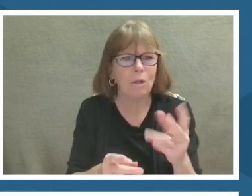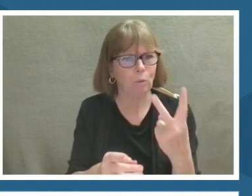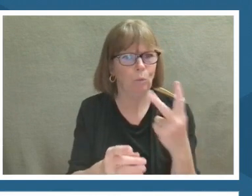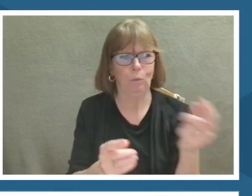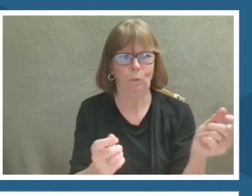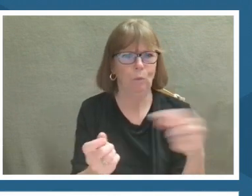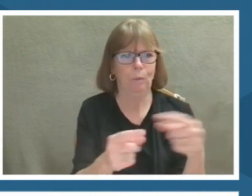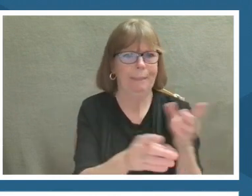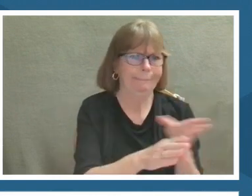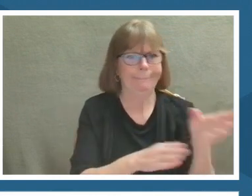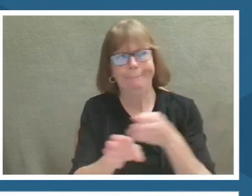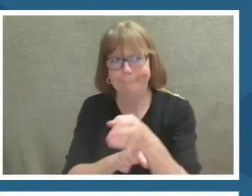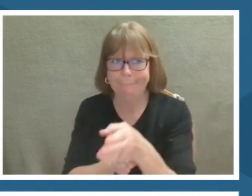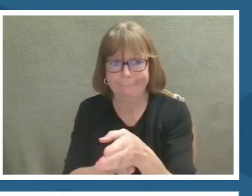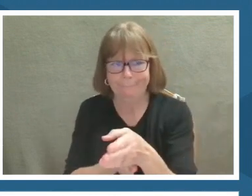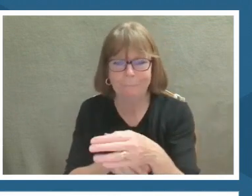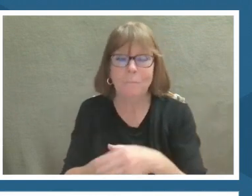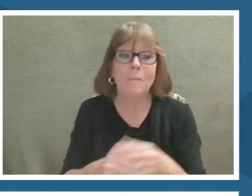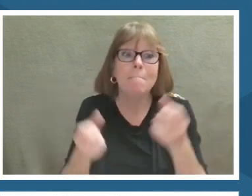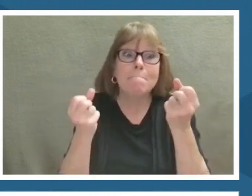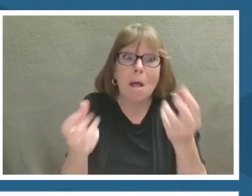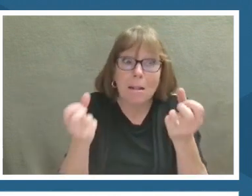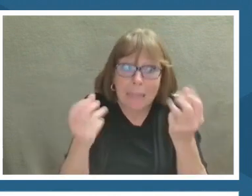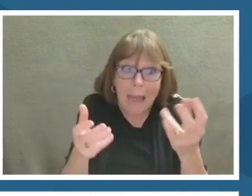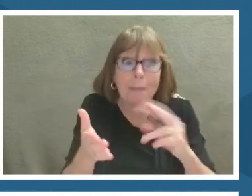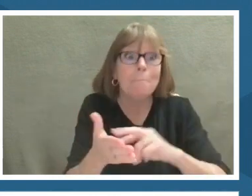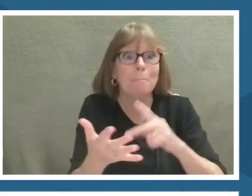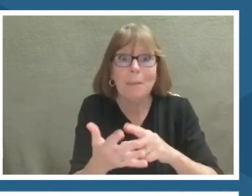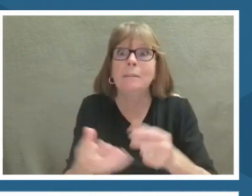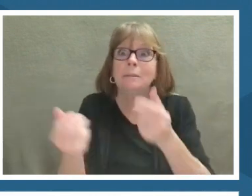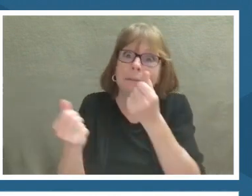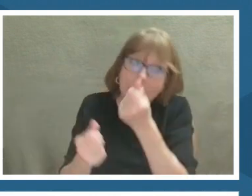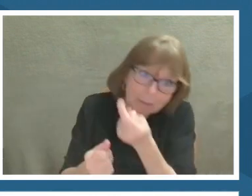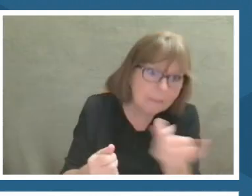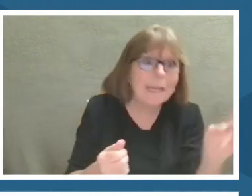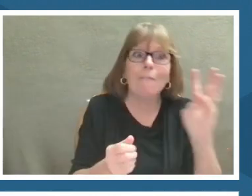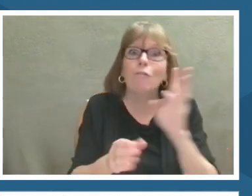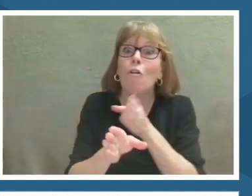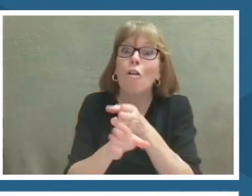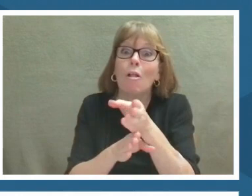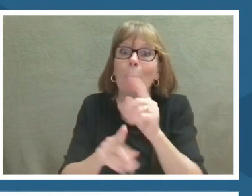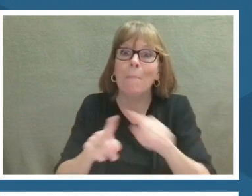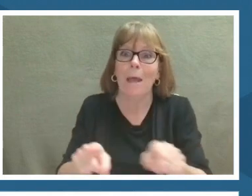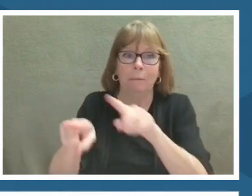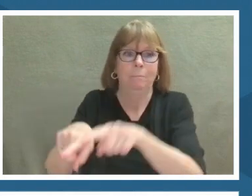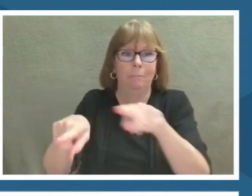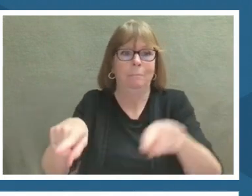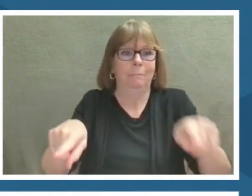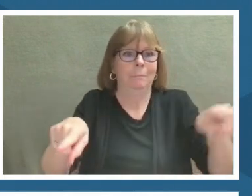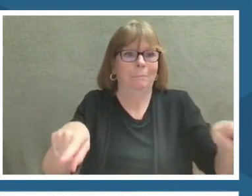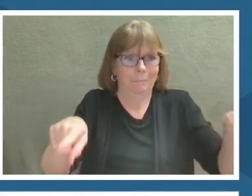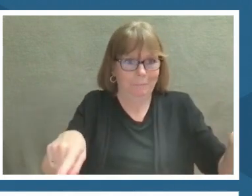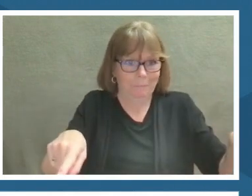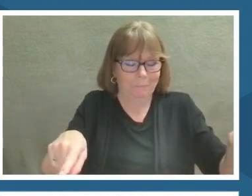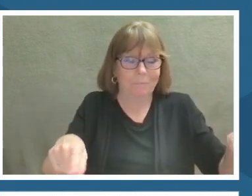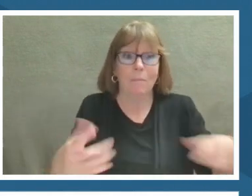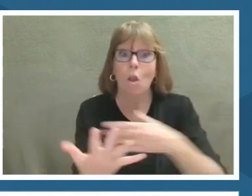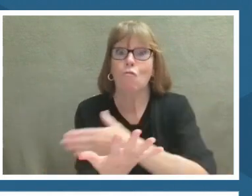multi-disciplinary multiple disciplines are being addressed but separately